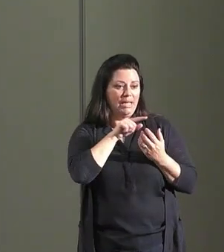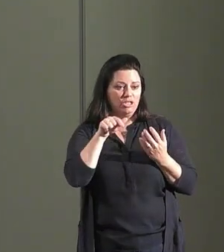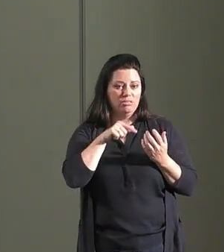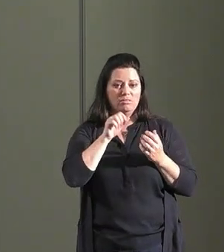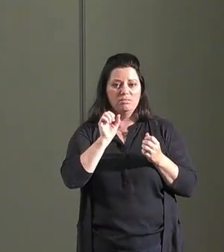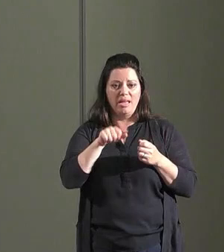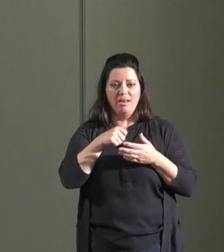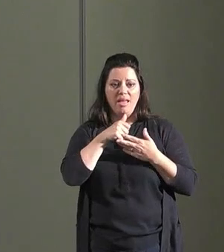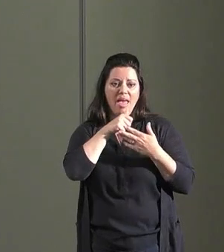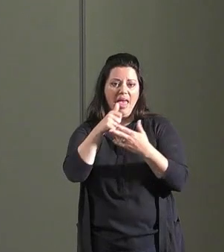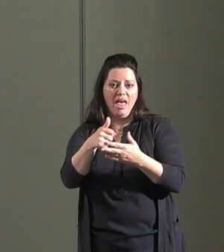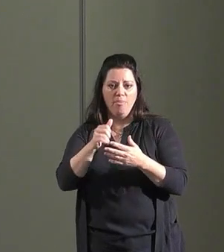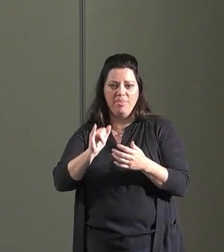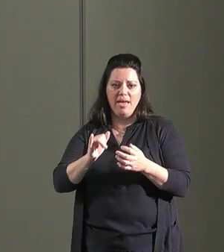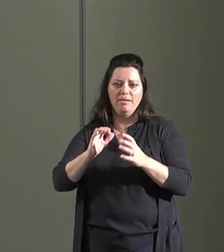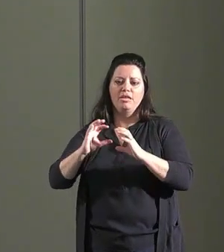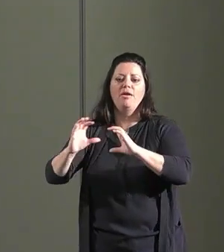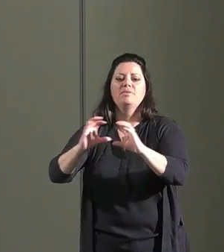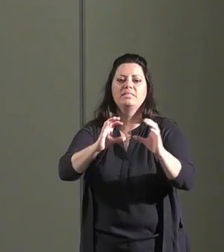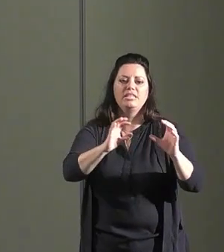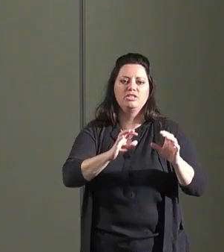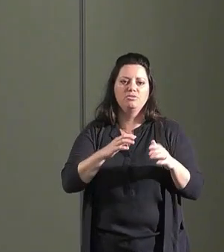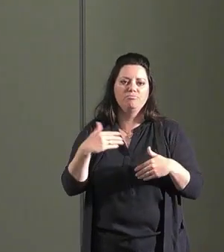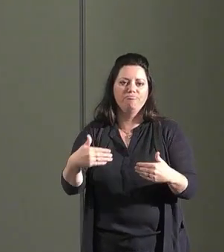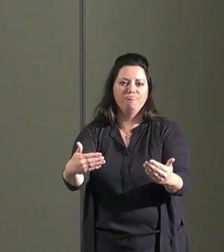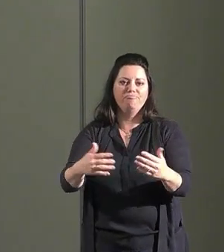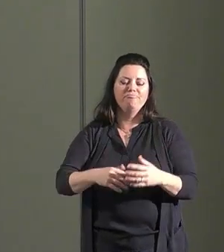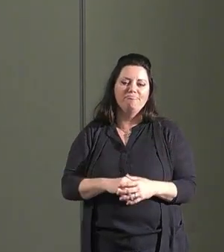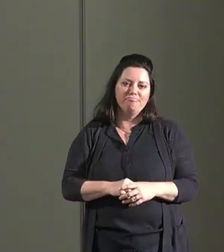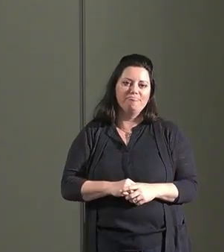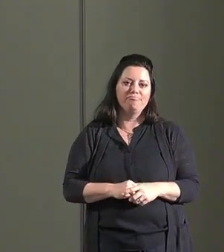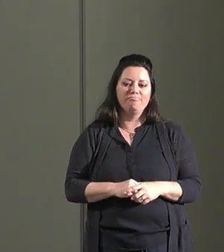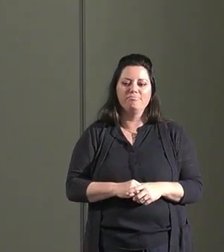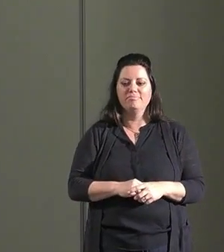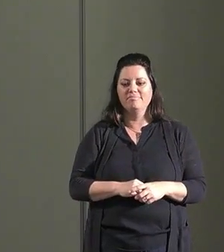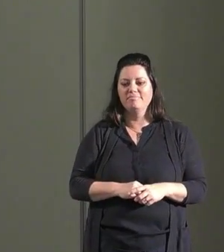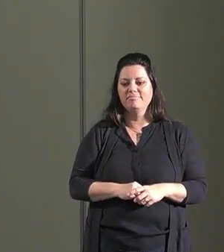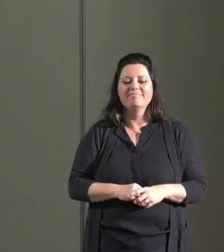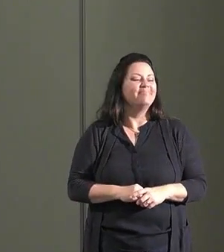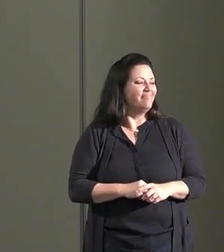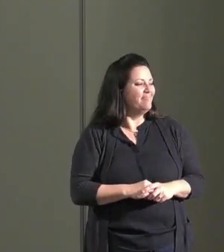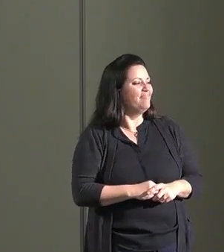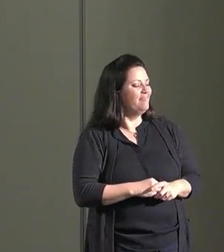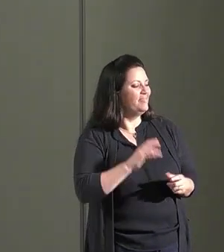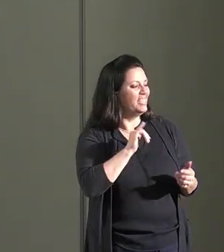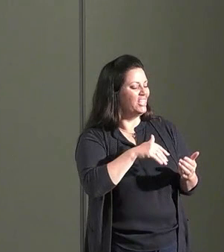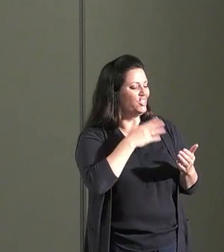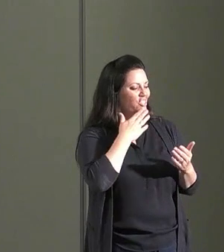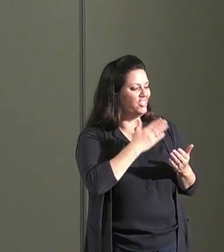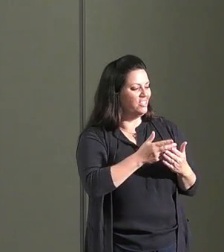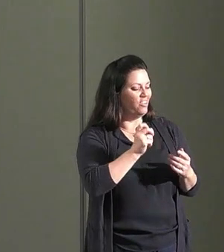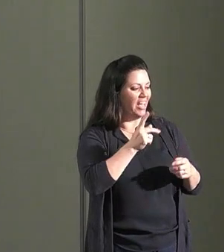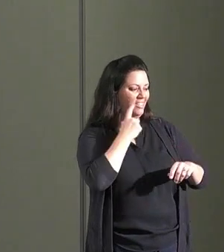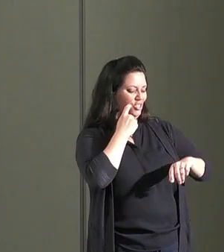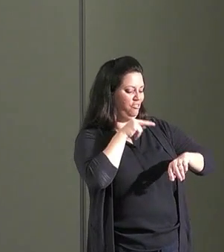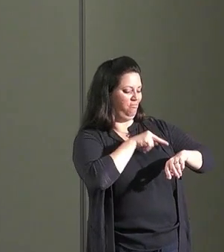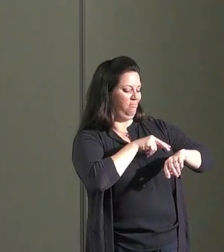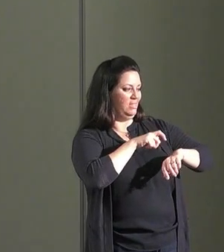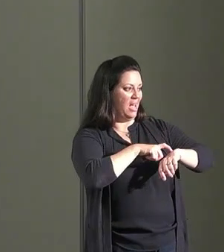we are happy to have the conversations. >> MIKE: That sounds good. We are down to